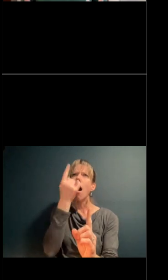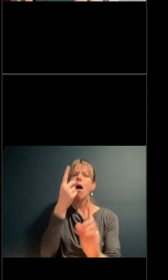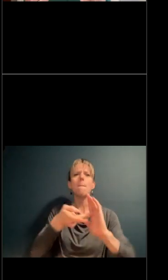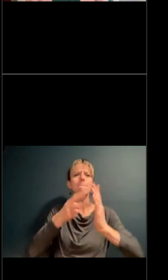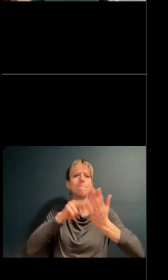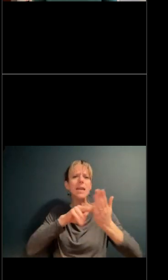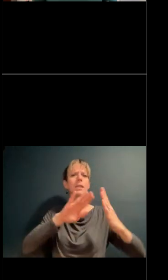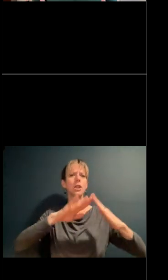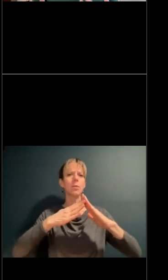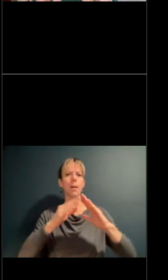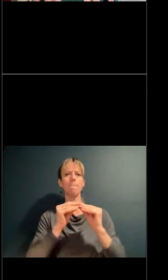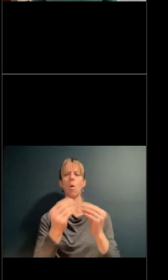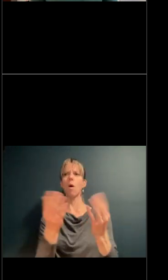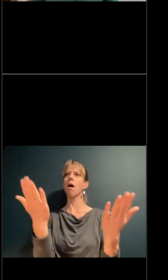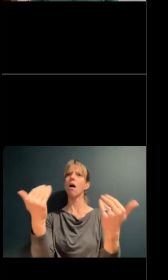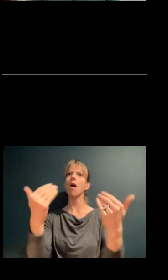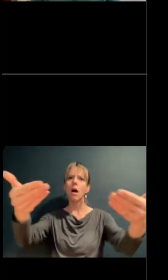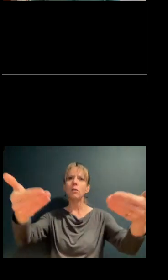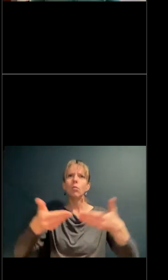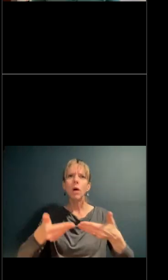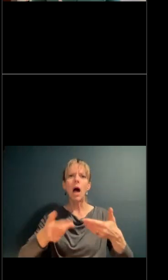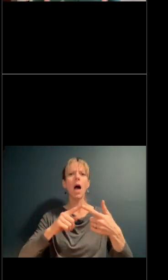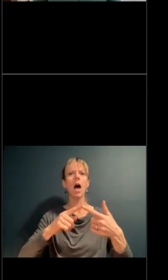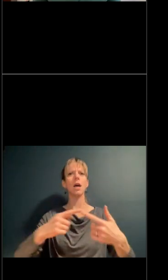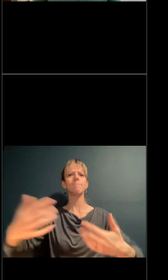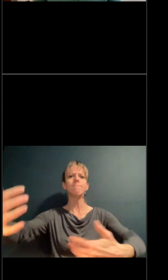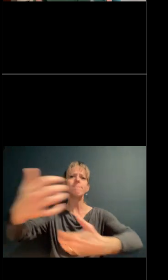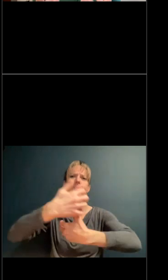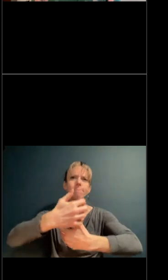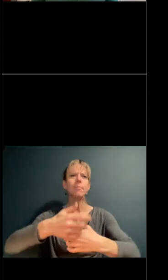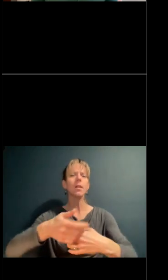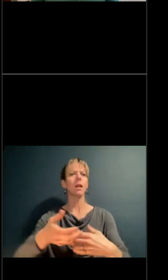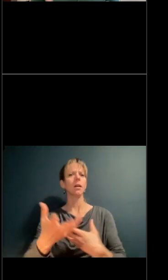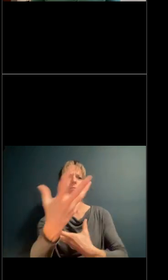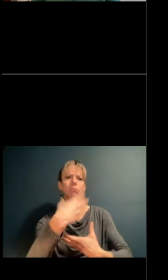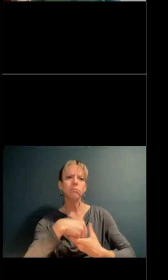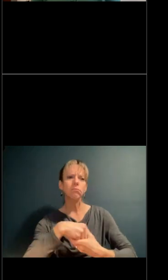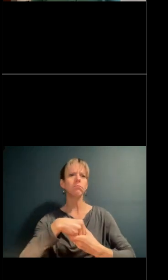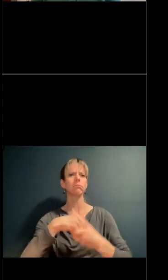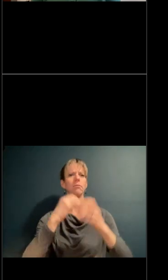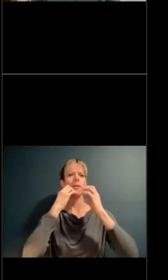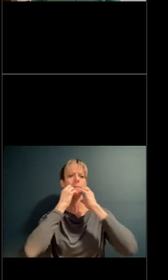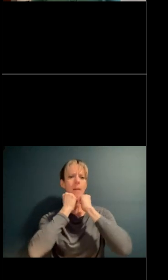that is more welcoming, embracing, valuing and meaning of people with disabilities.